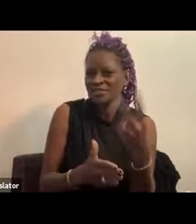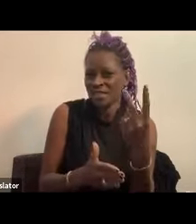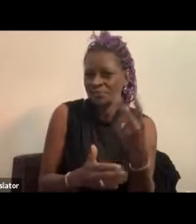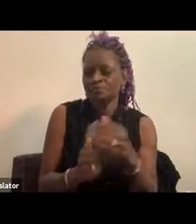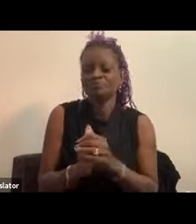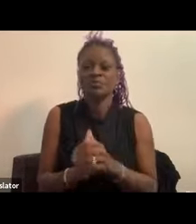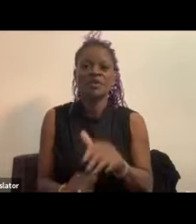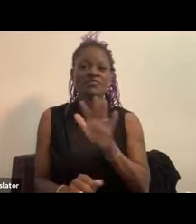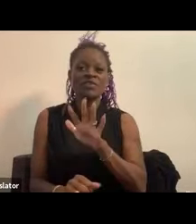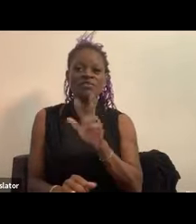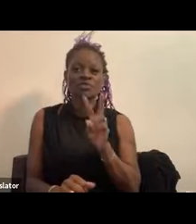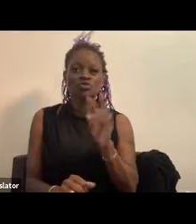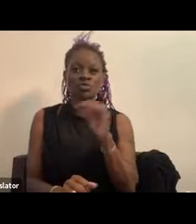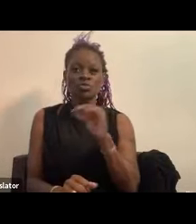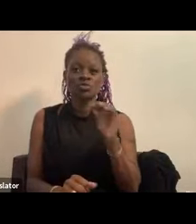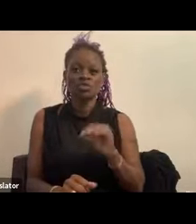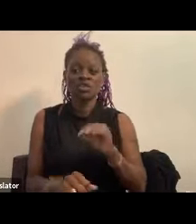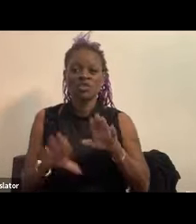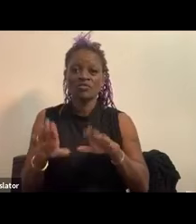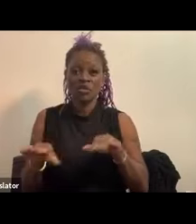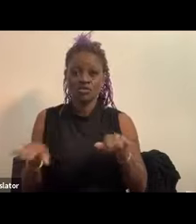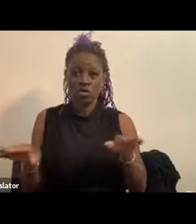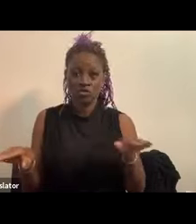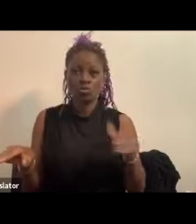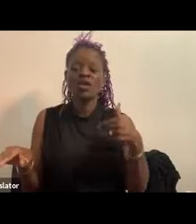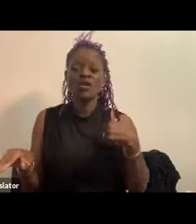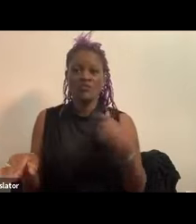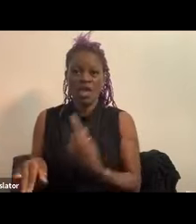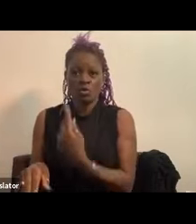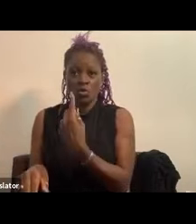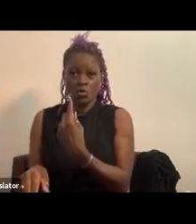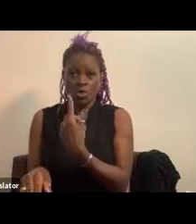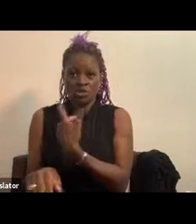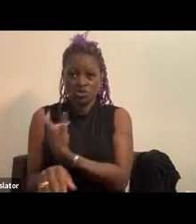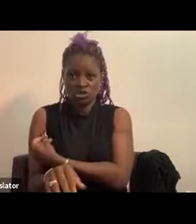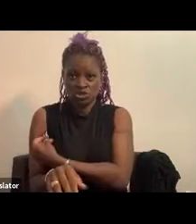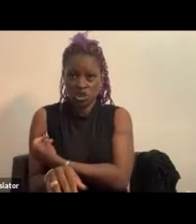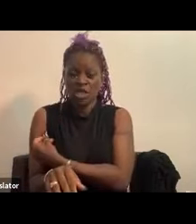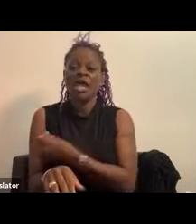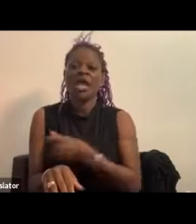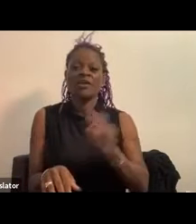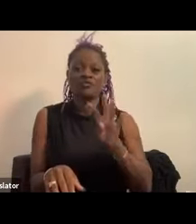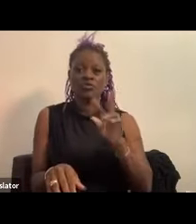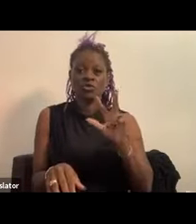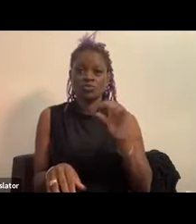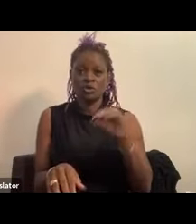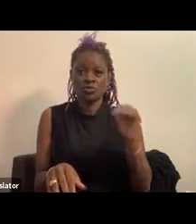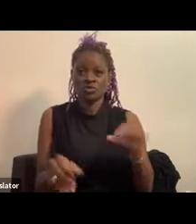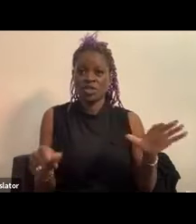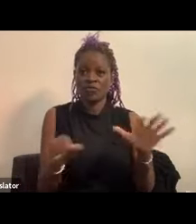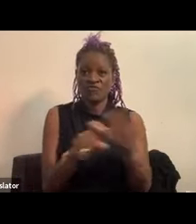to 15, have received at least one dose and forty three percent are fully vaccinated. All that has happened since vaccines were